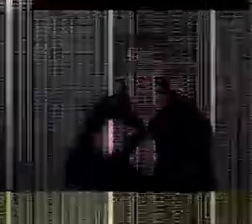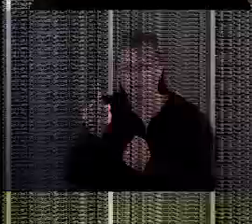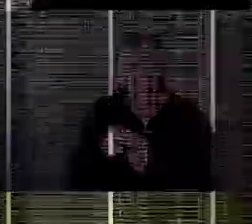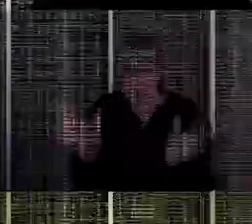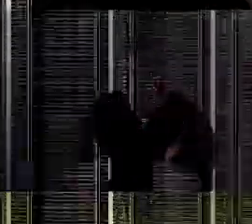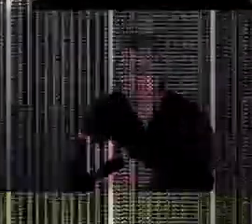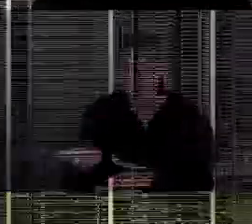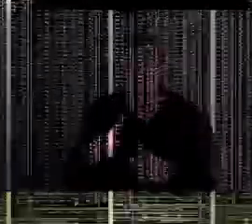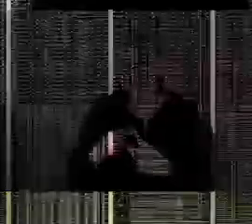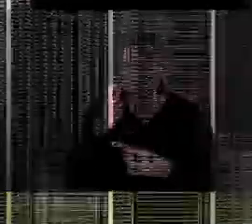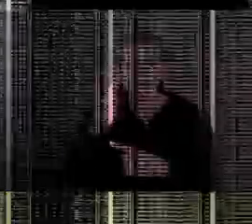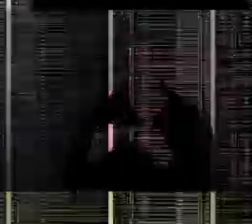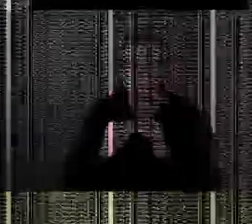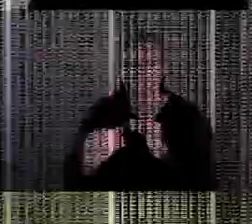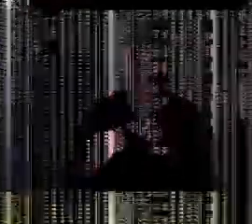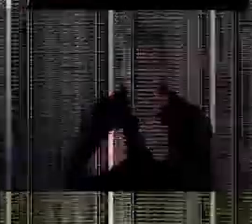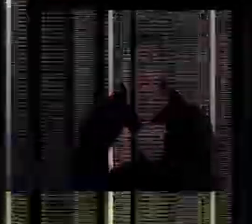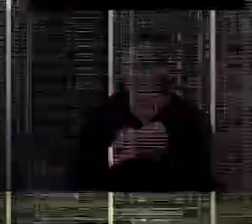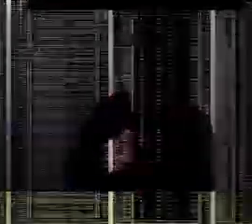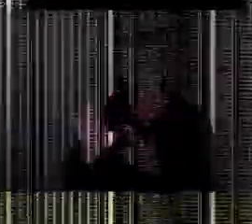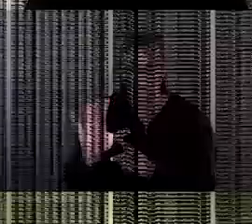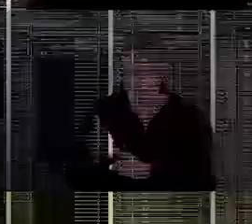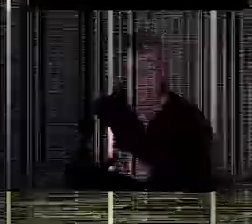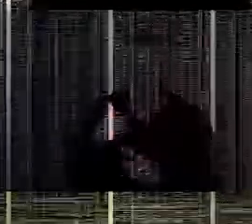to build a sustainable accessibility culture? I would love to understand